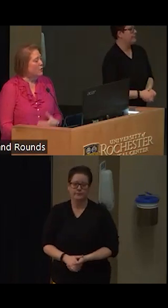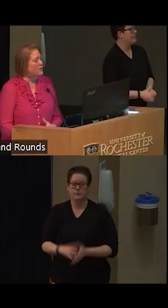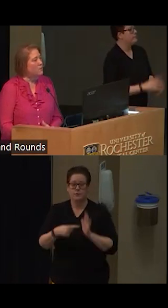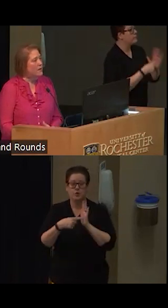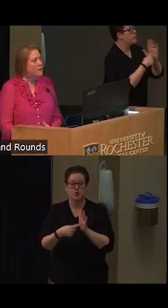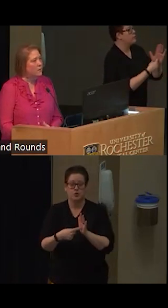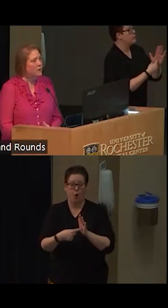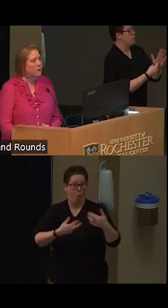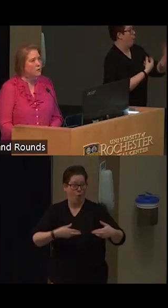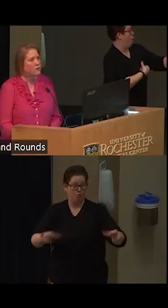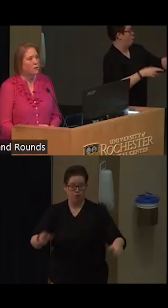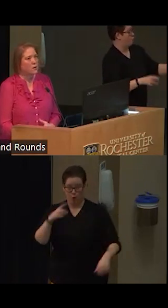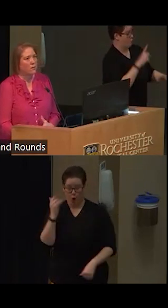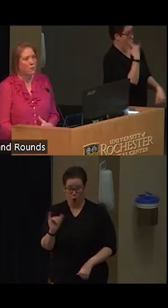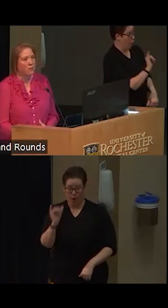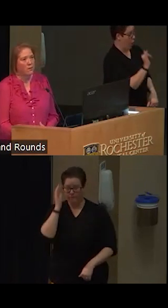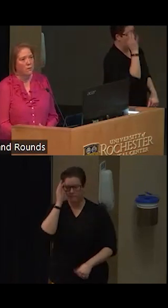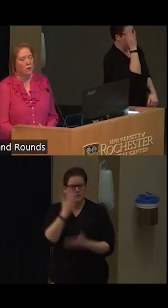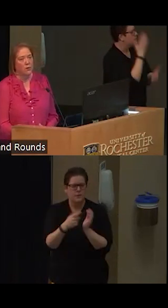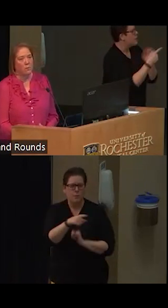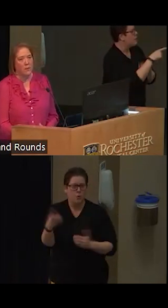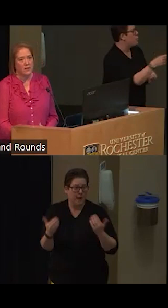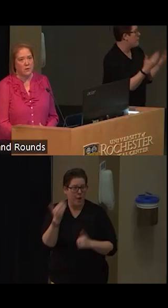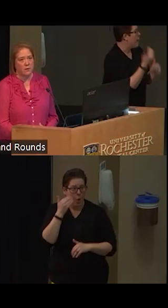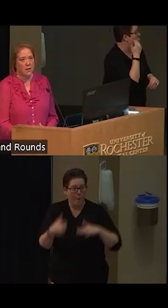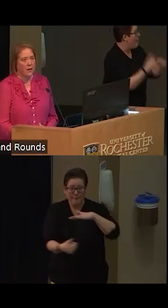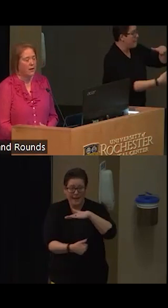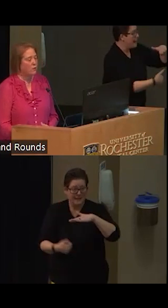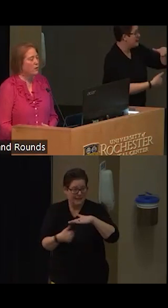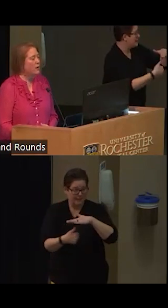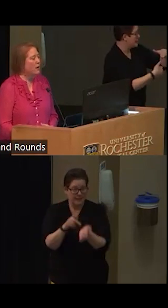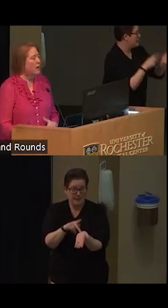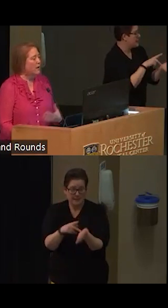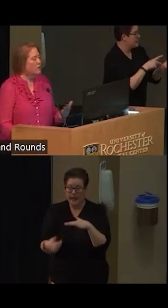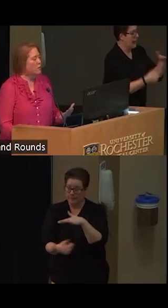to show the space that we use so some of you may be familiar with the basement in Psychiatry that